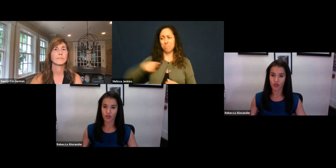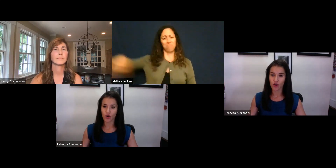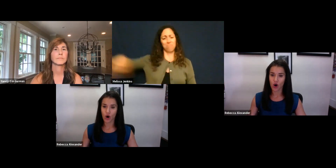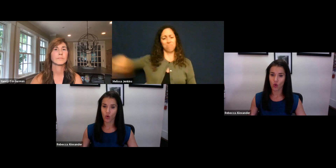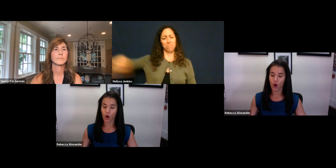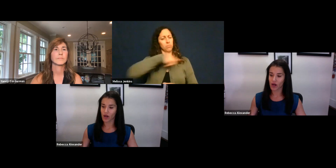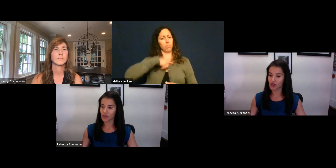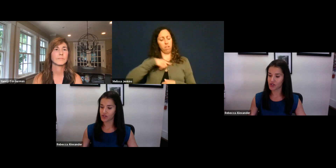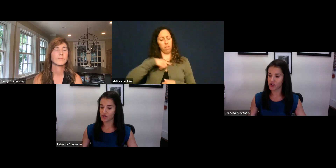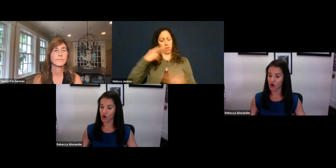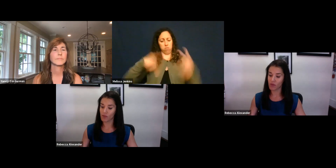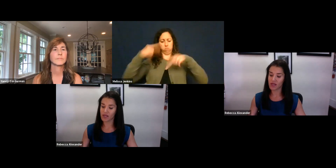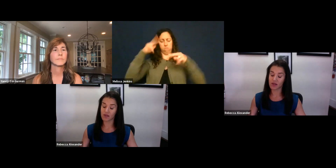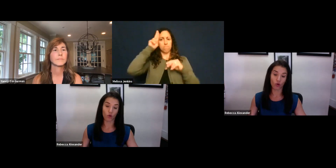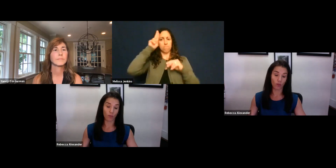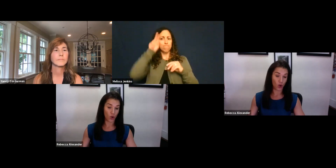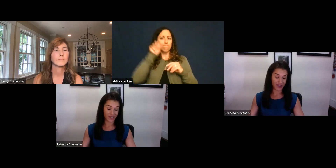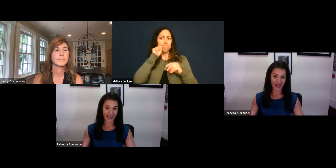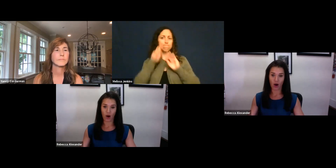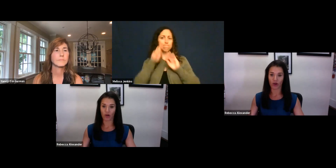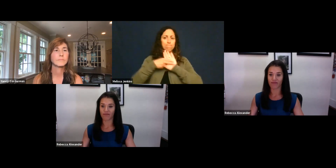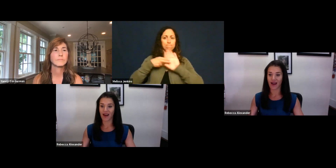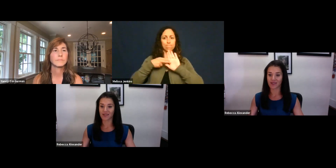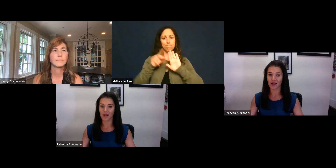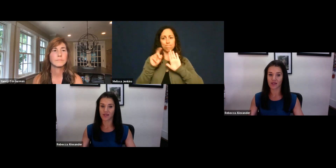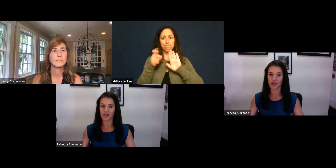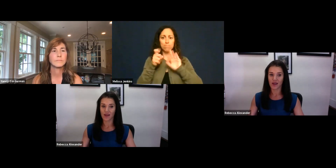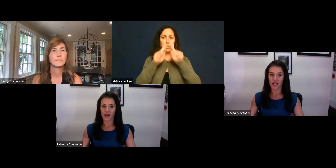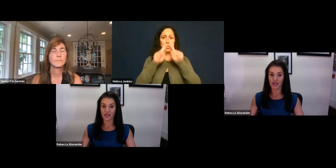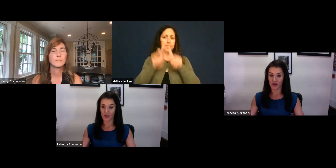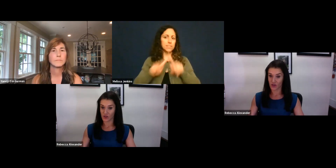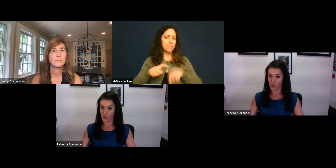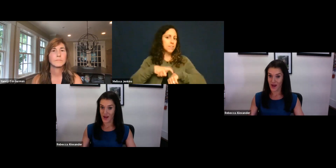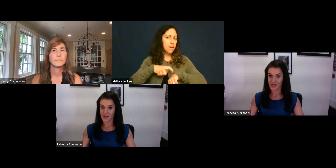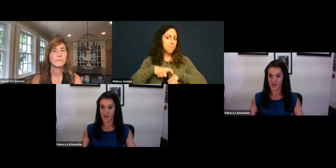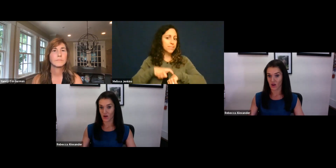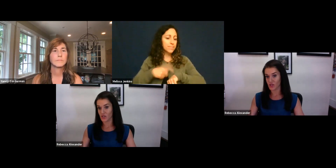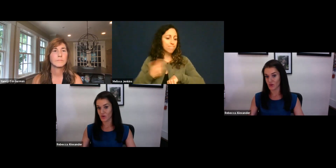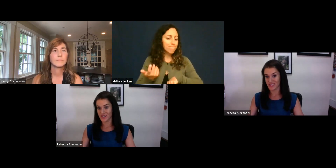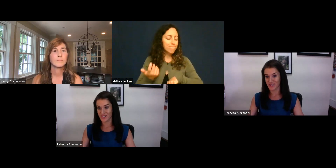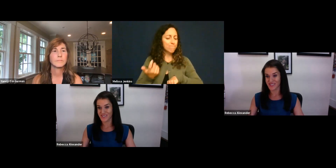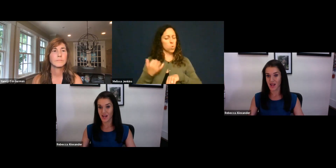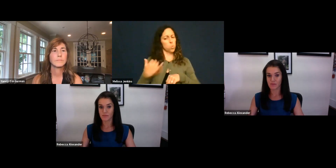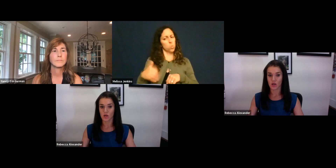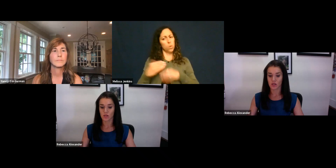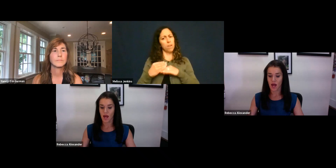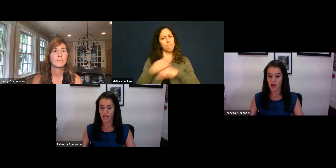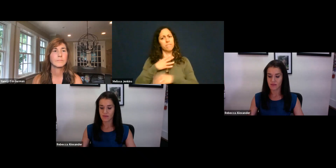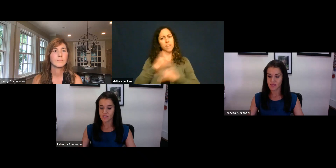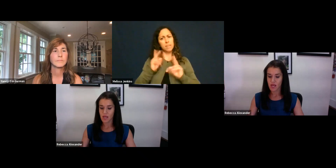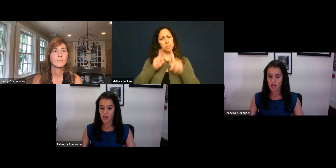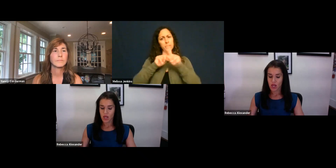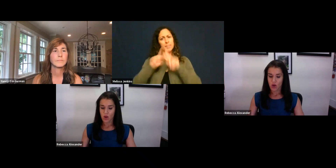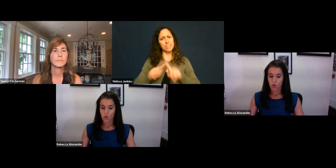to know what Usher syndrome is, and more importantly, how it affects us in different ways. And also at different times in our lives.